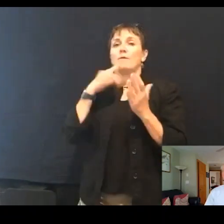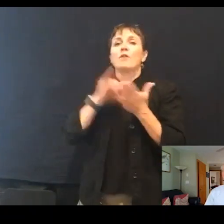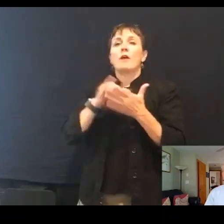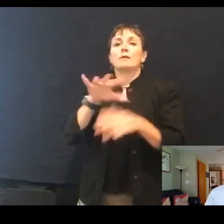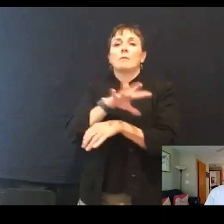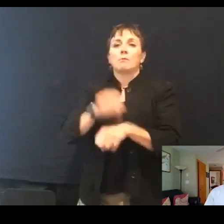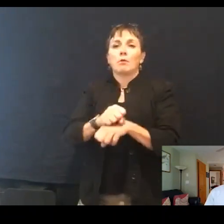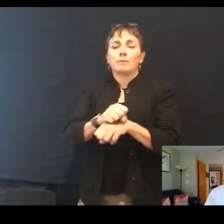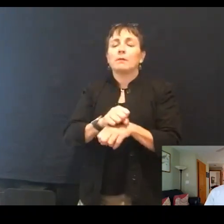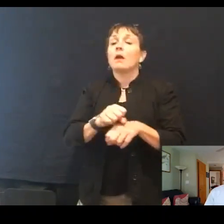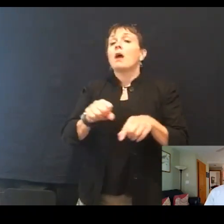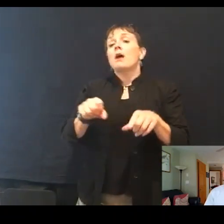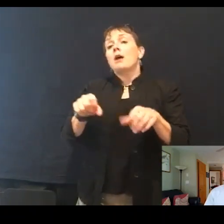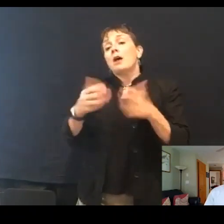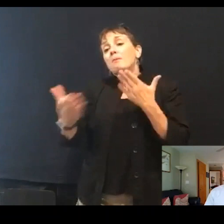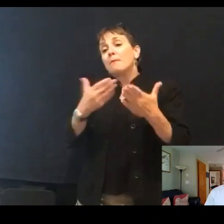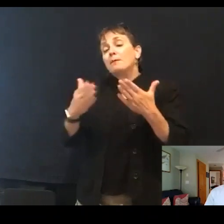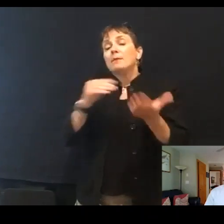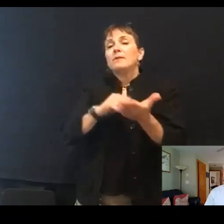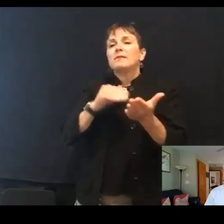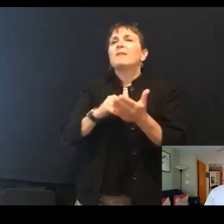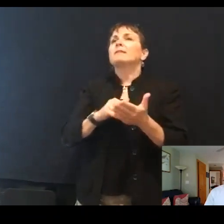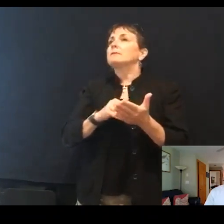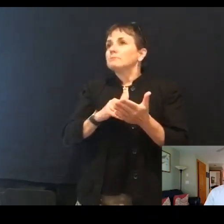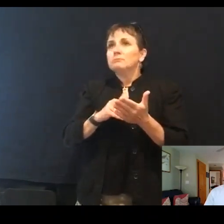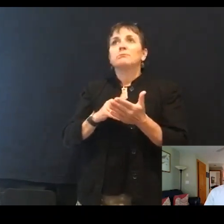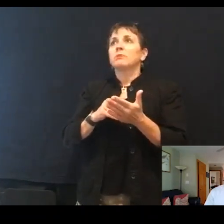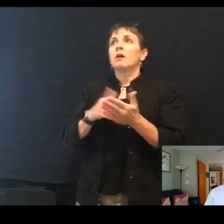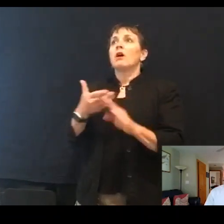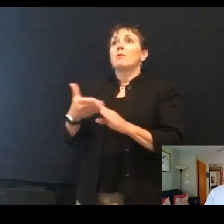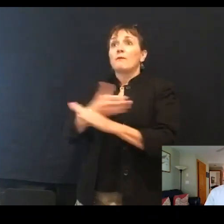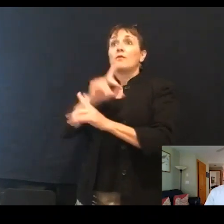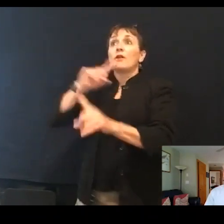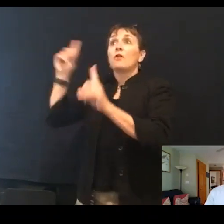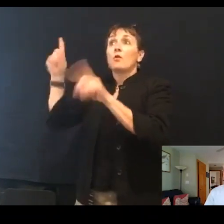need to do some additional testing on you before they order the genetic test.